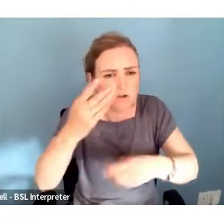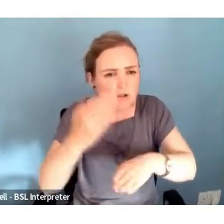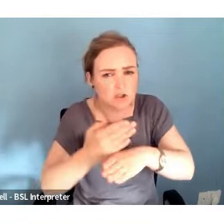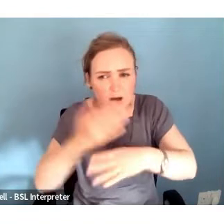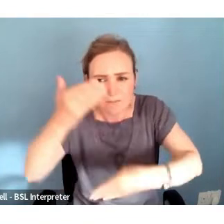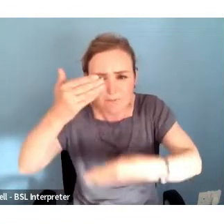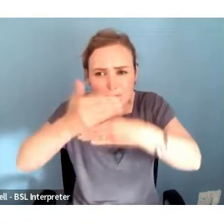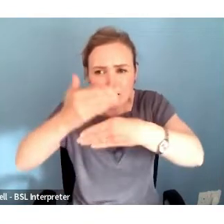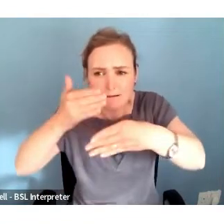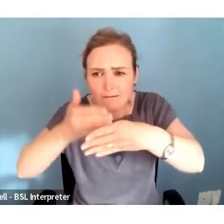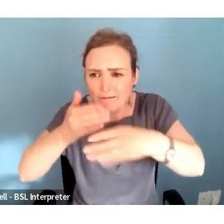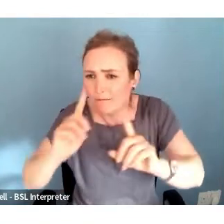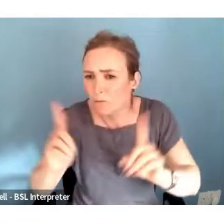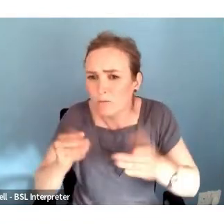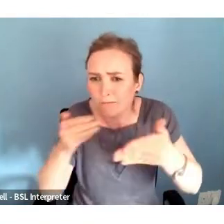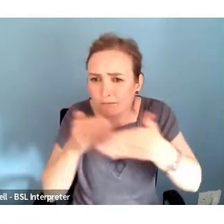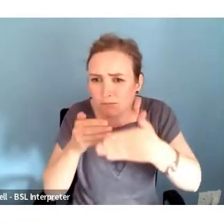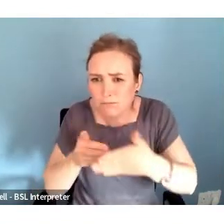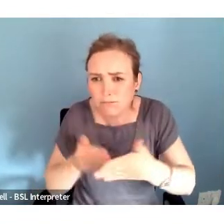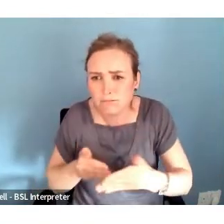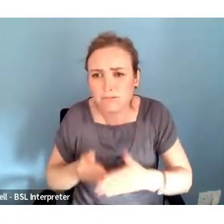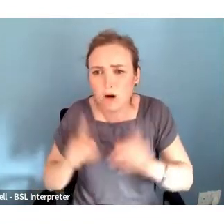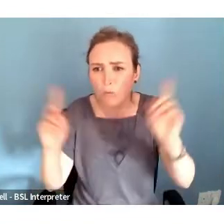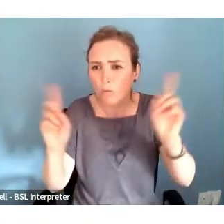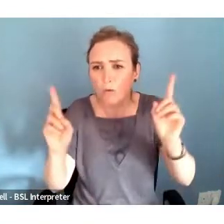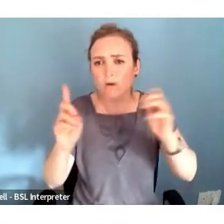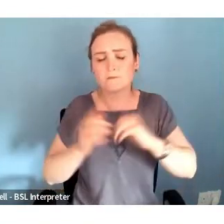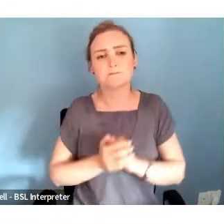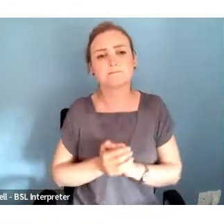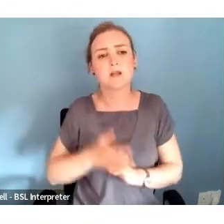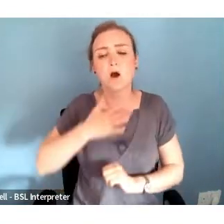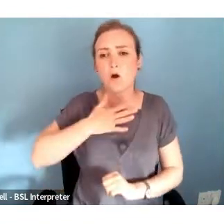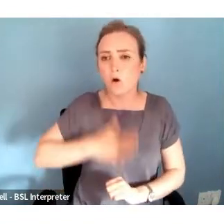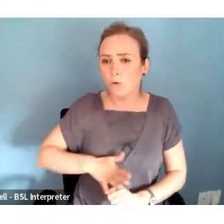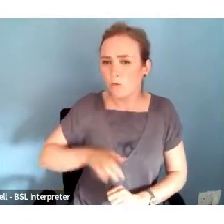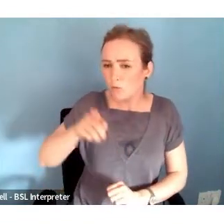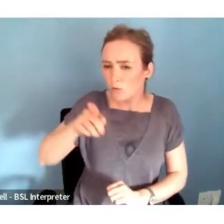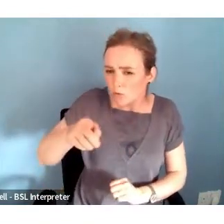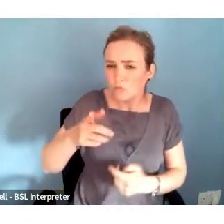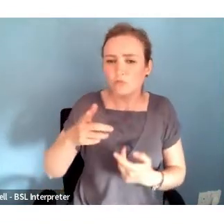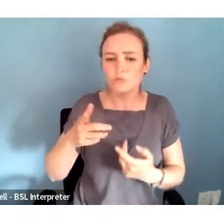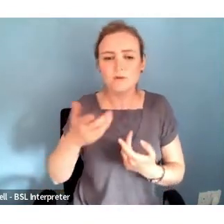if you wanted to pop into the Chat -- because we want this to be as interactive as possible: Any